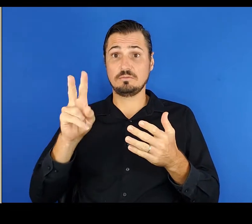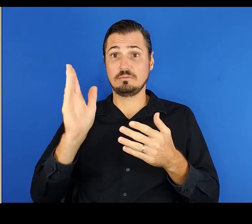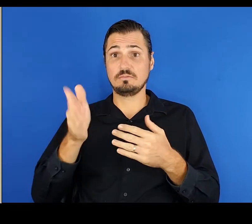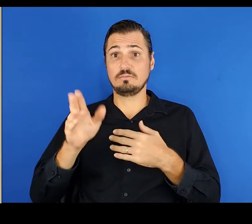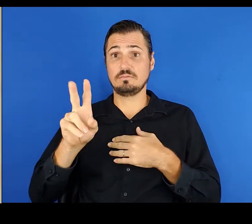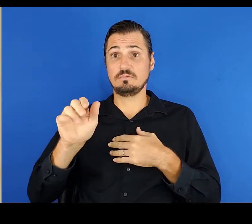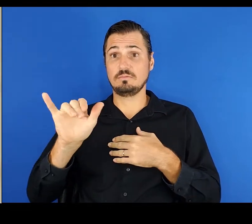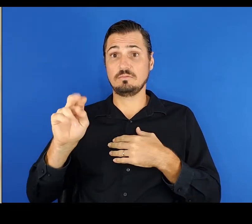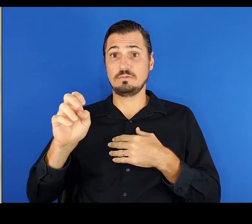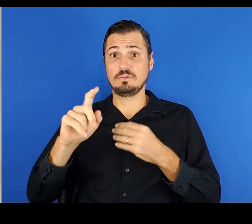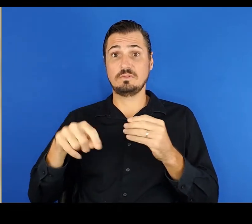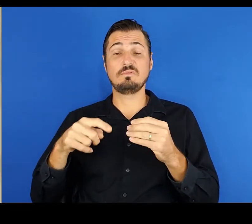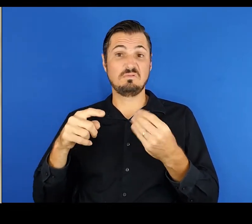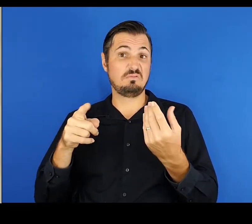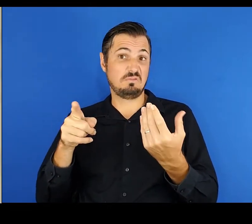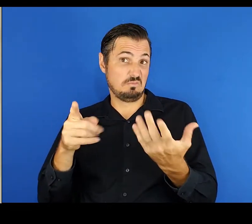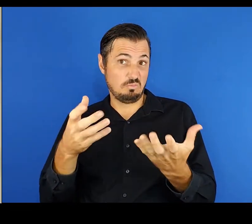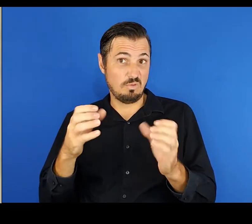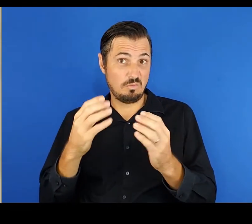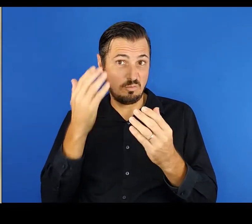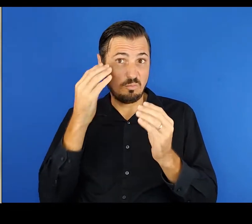information about where to get your vaccination